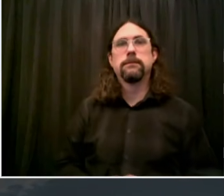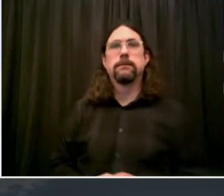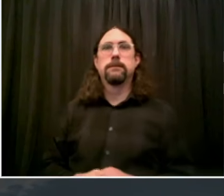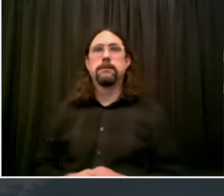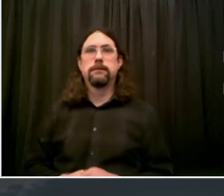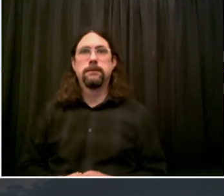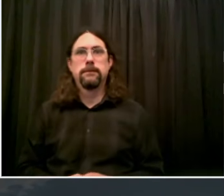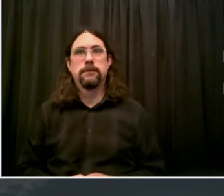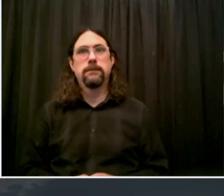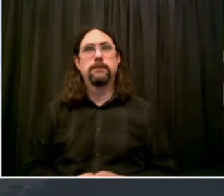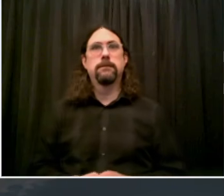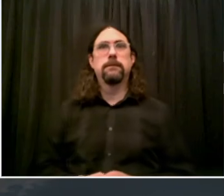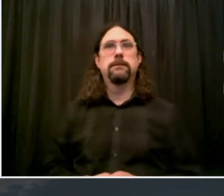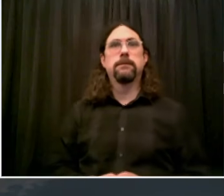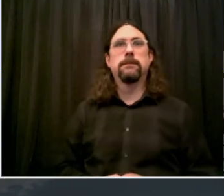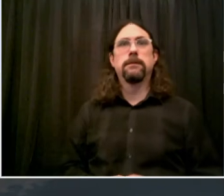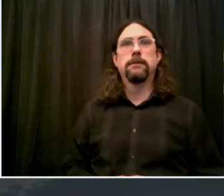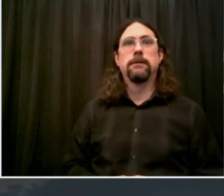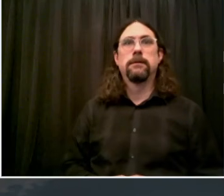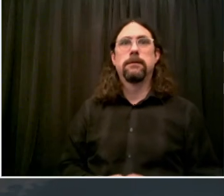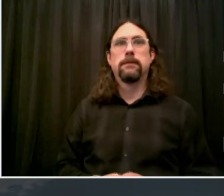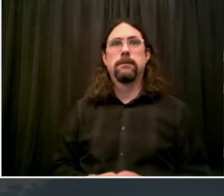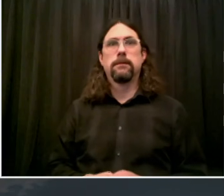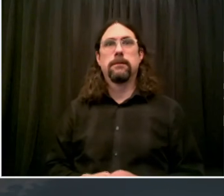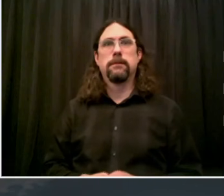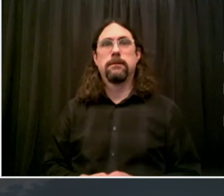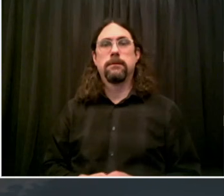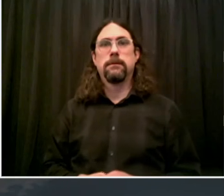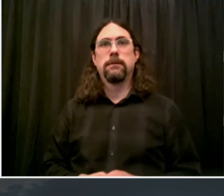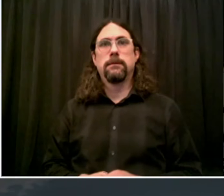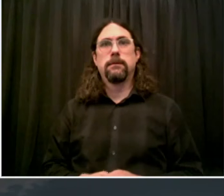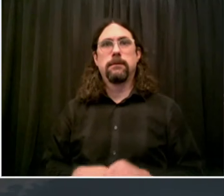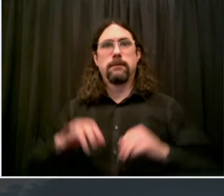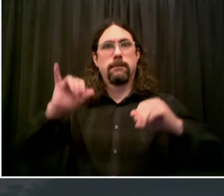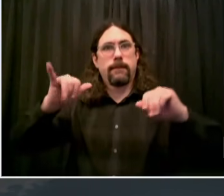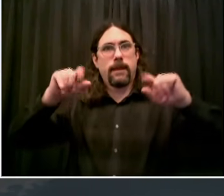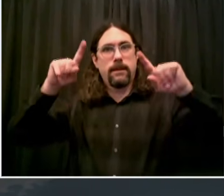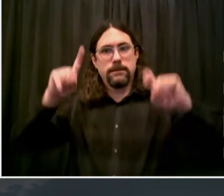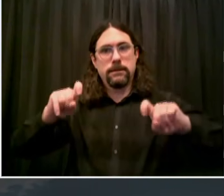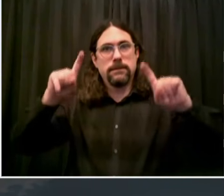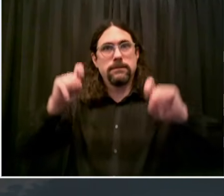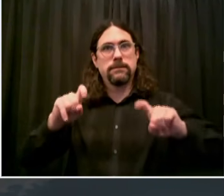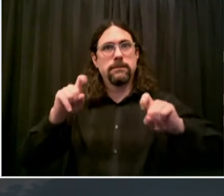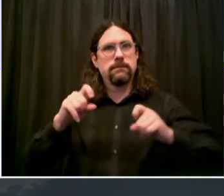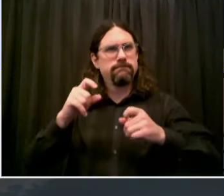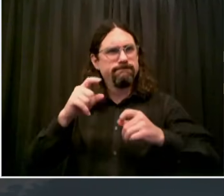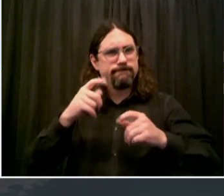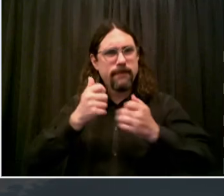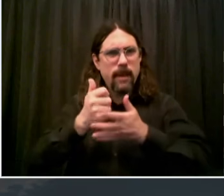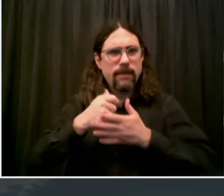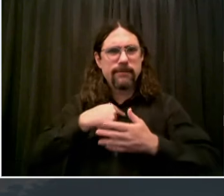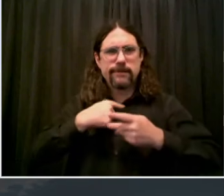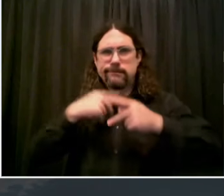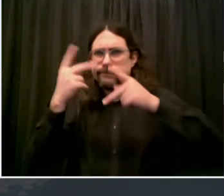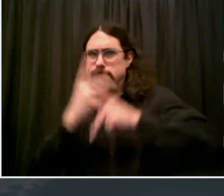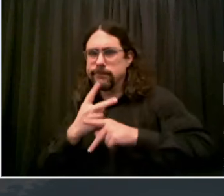CONCORD. THAT'S TESTING, TRACING, ALL THE THINGS WE'RE DOING TO FIGHT BACK, ALL THE